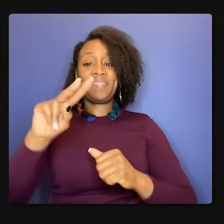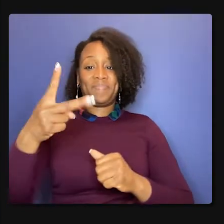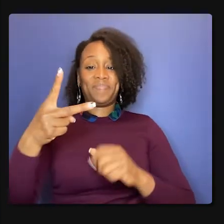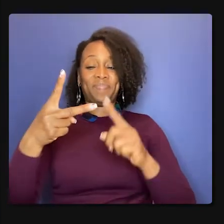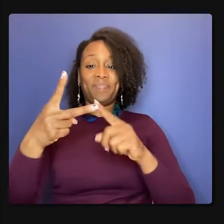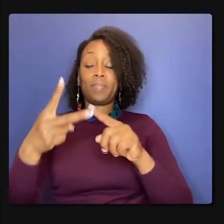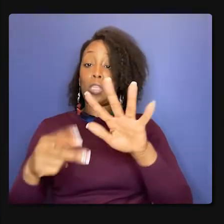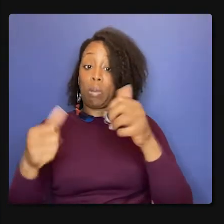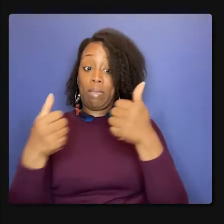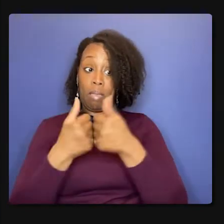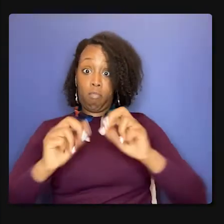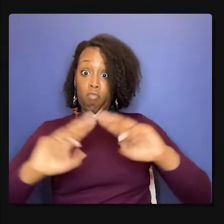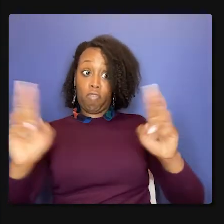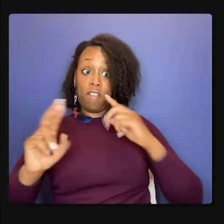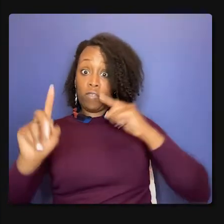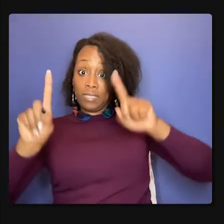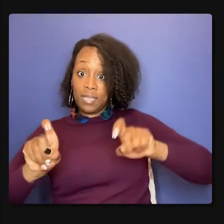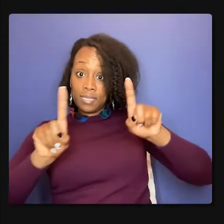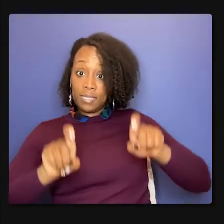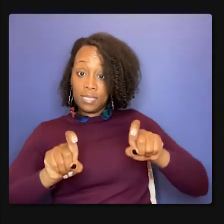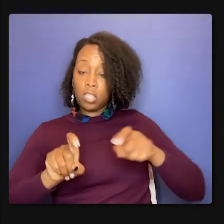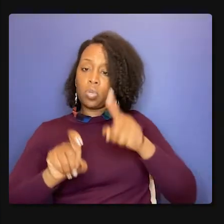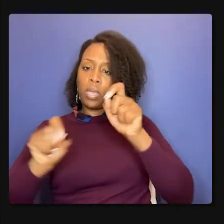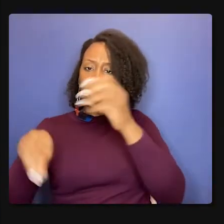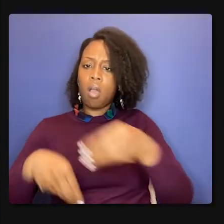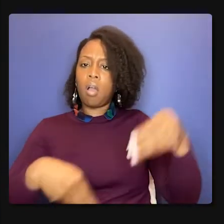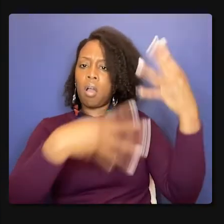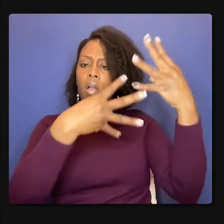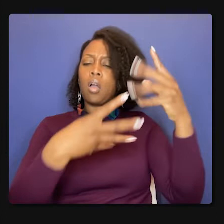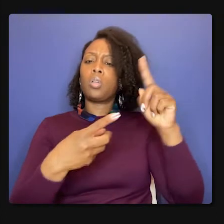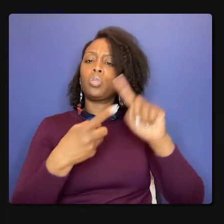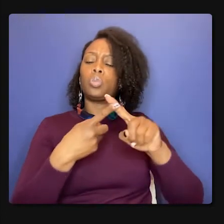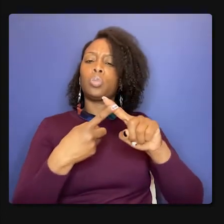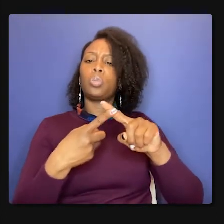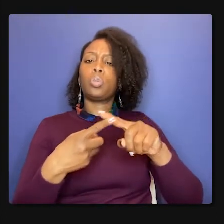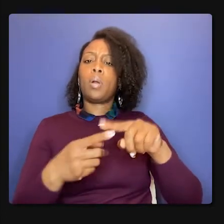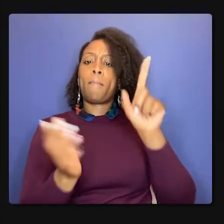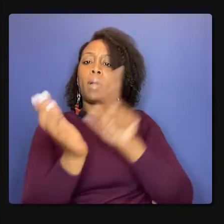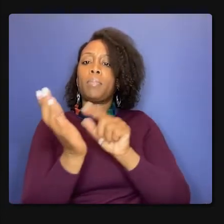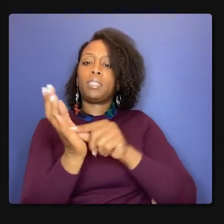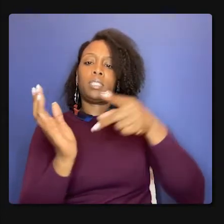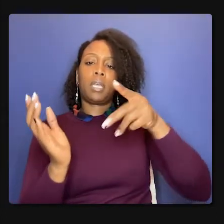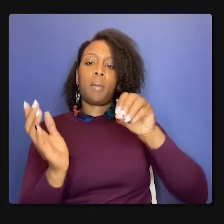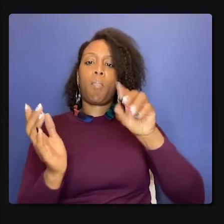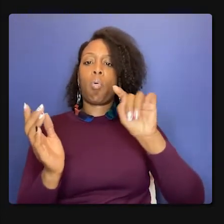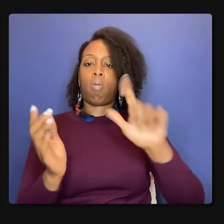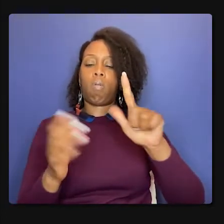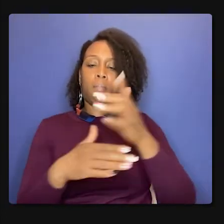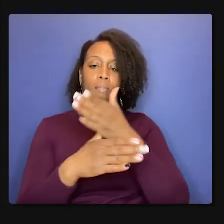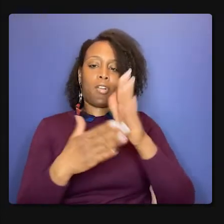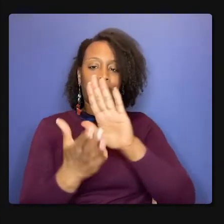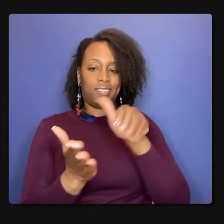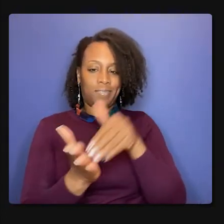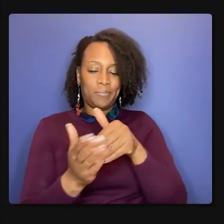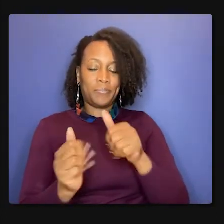Step two, once your game is ready for testing, you can upload your game packages to our publishing portal, Partner Center.